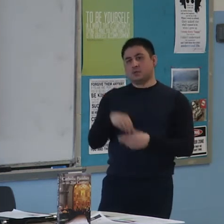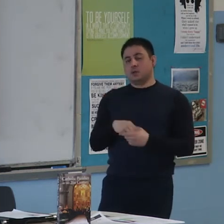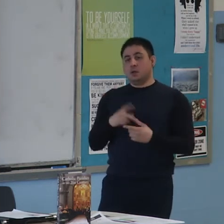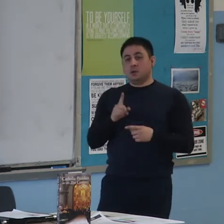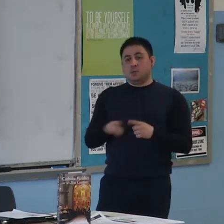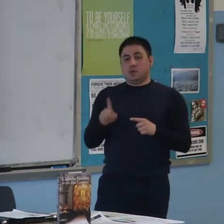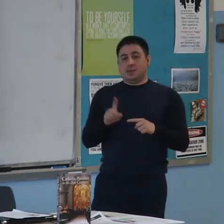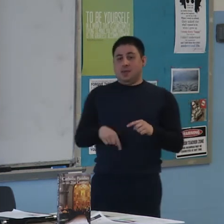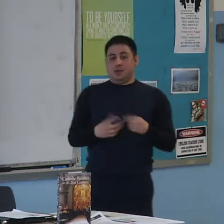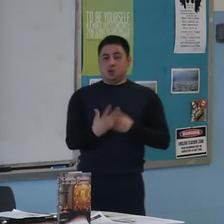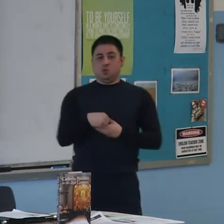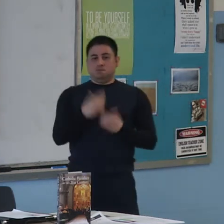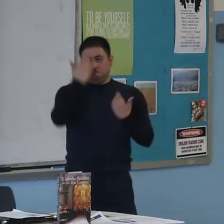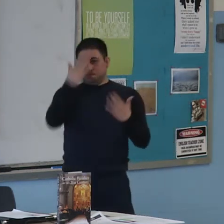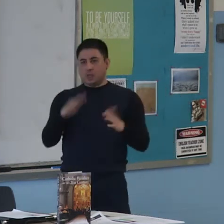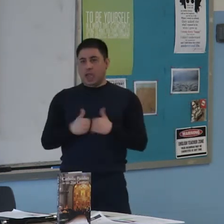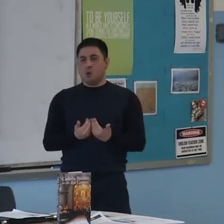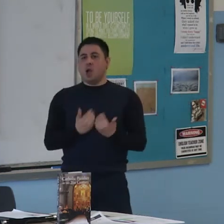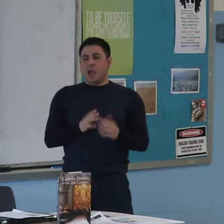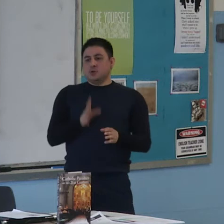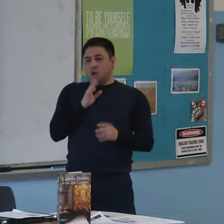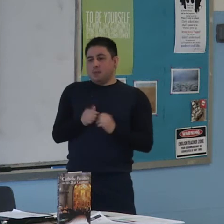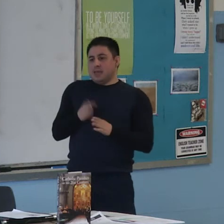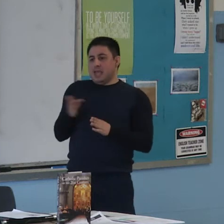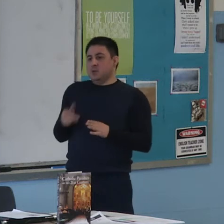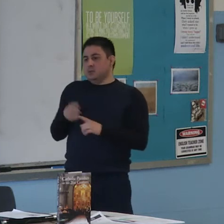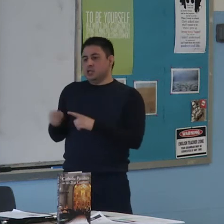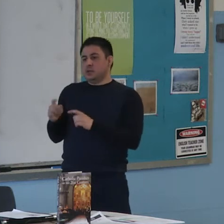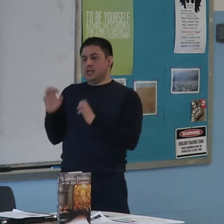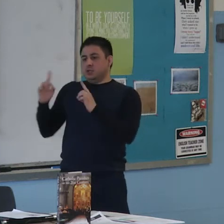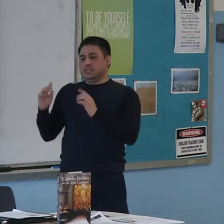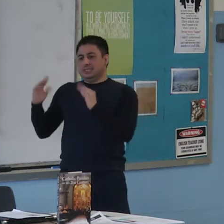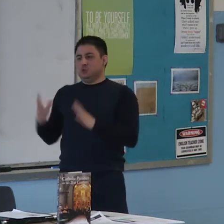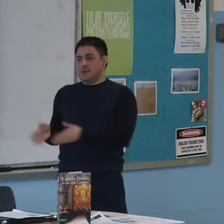how to include them. I'm gonna go down to my neighbor who's a special ed teacher, and she,